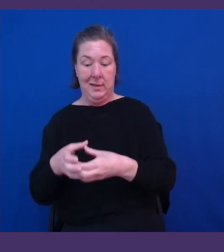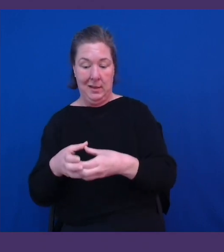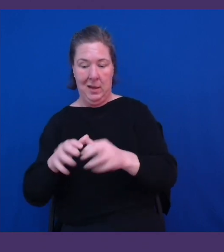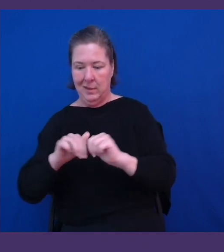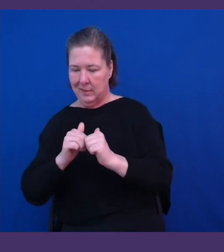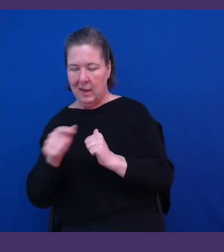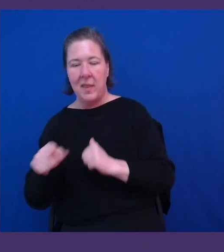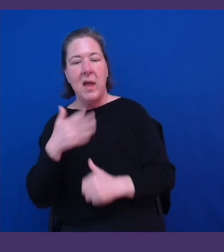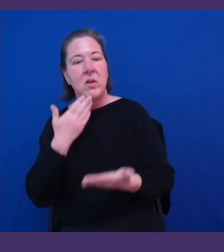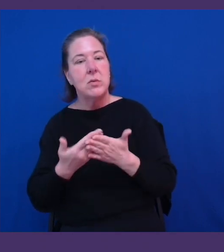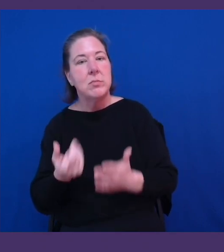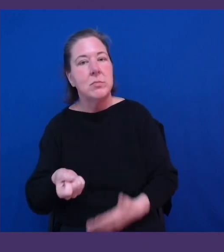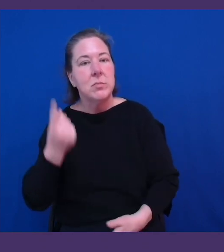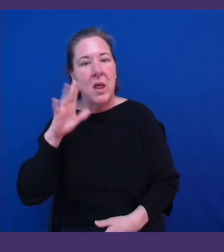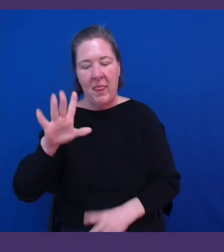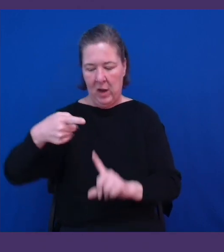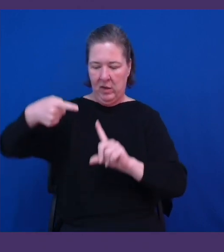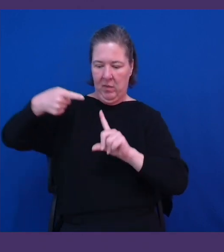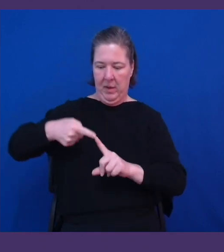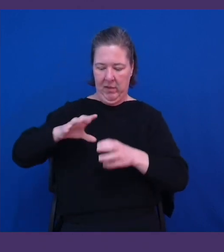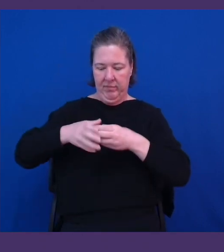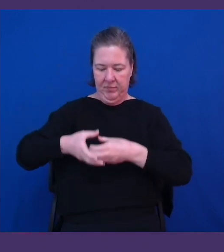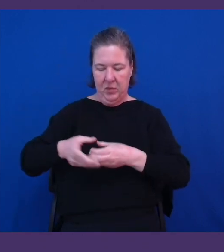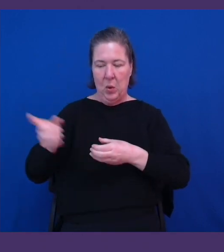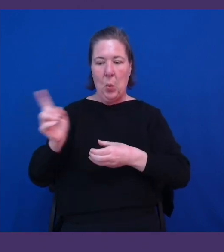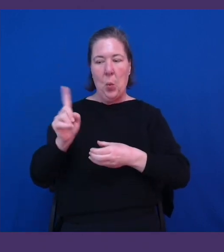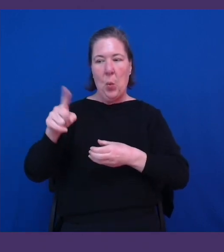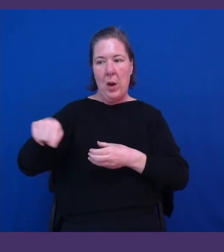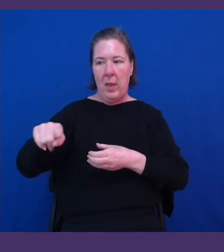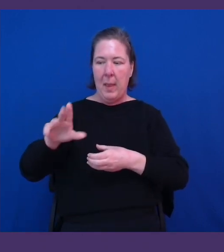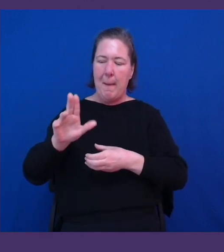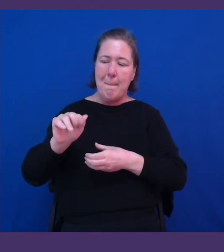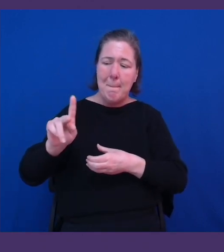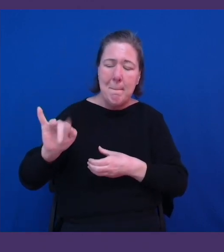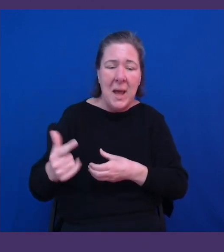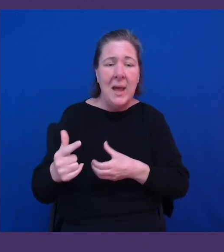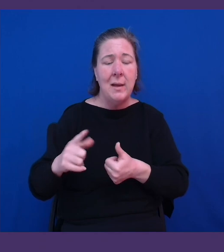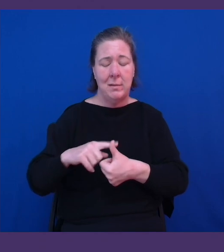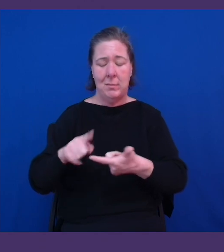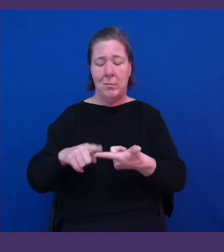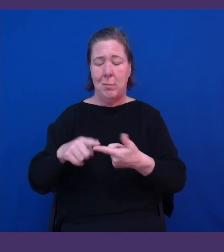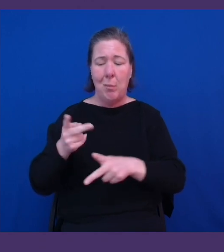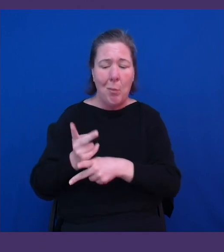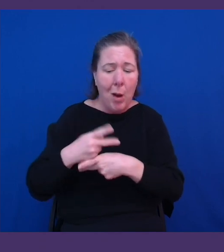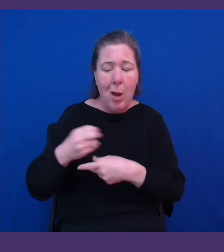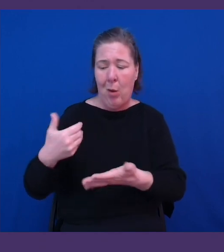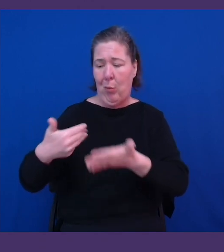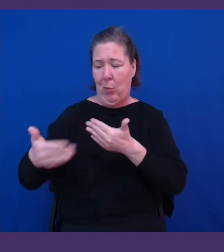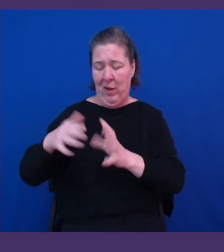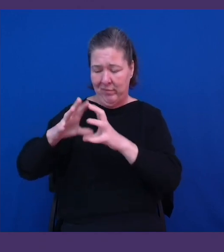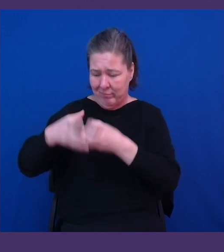about their specific sector whether being banking or products or something else. And then, they can just kind of add accessibility